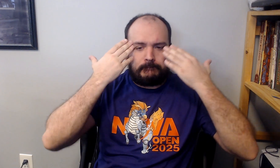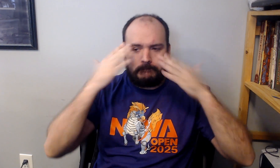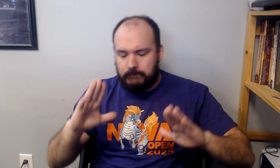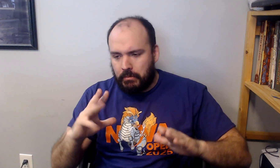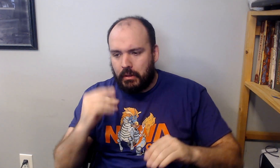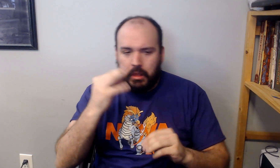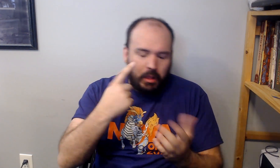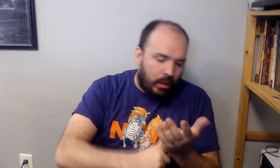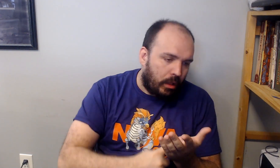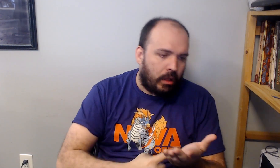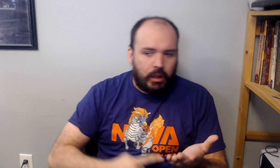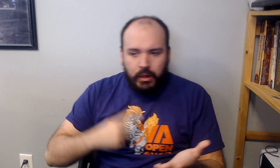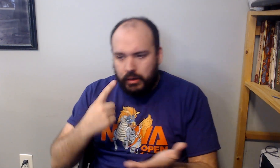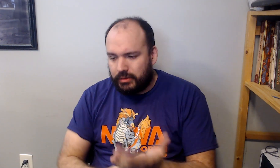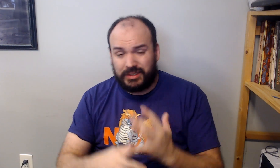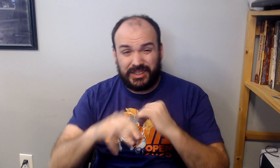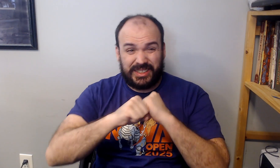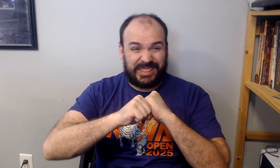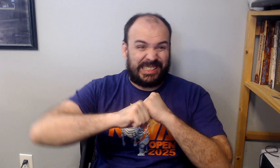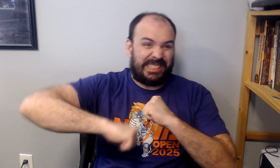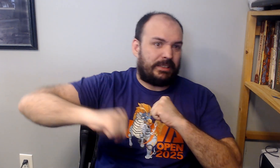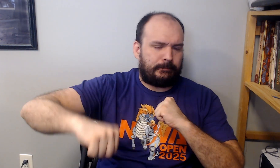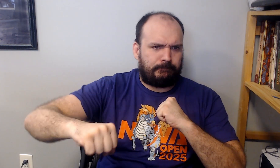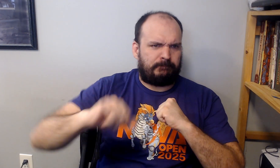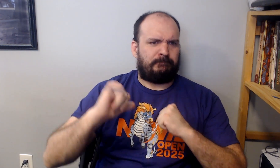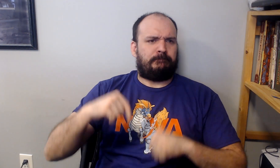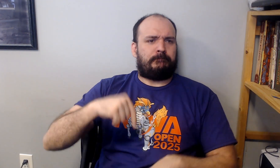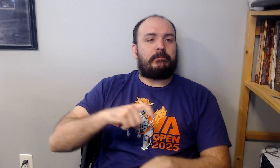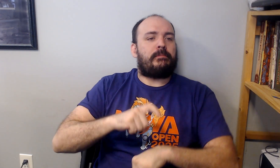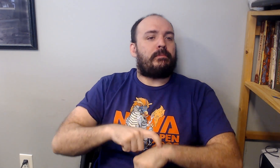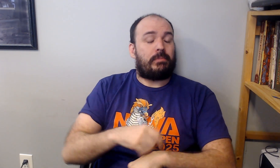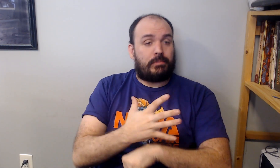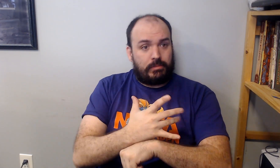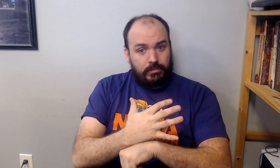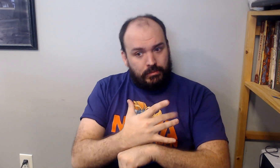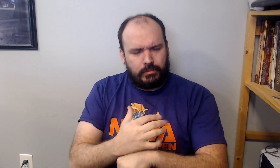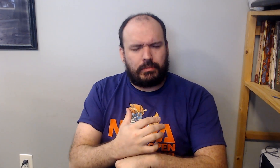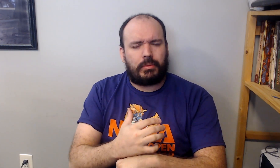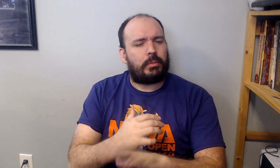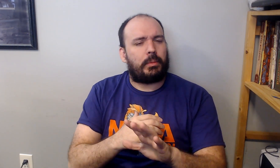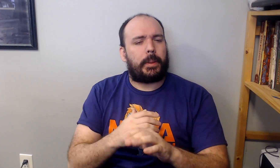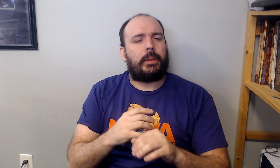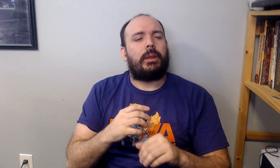Not knowing, discussing, taking up a lot of time.